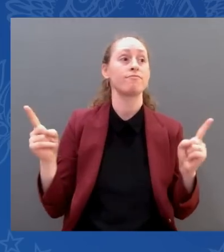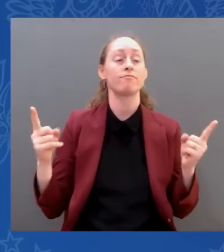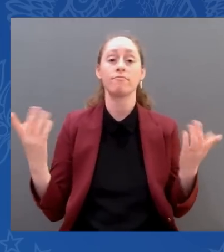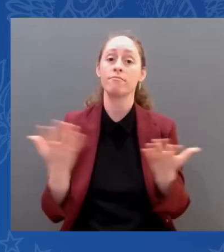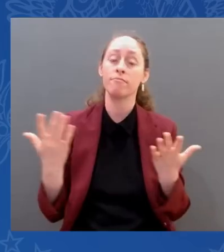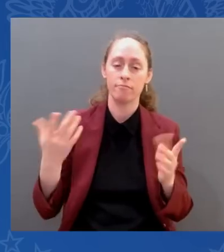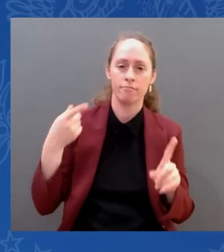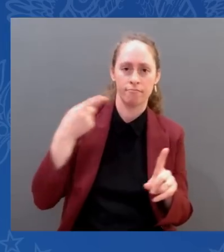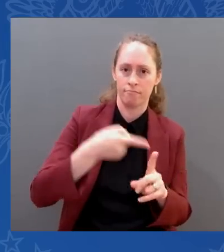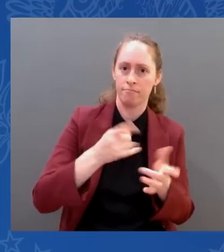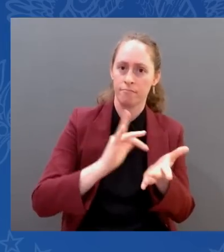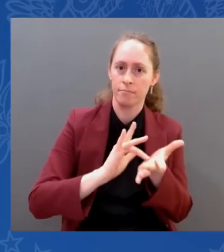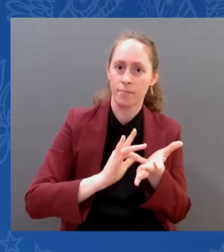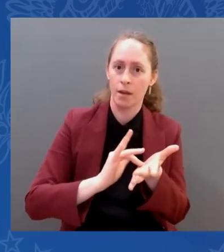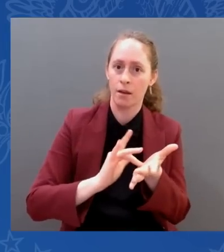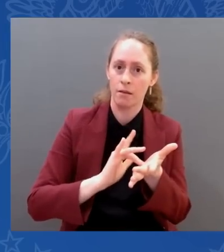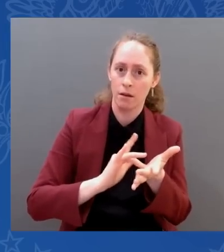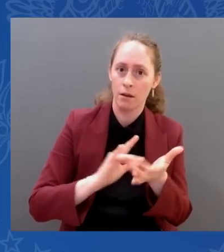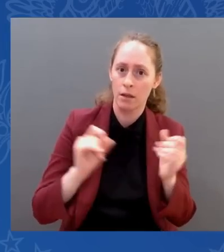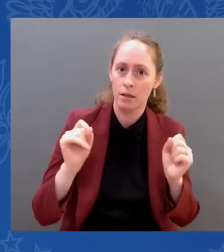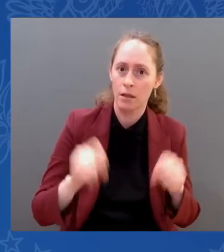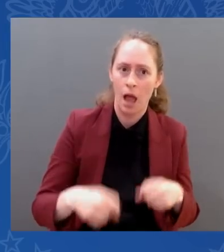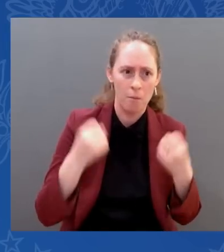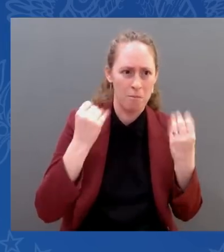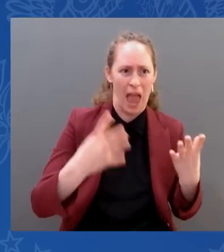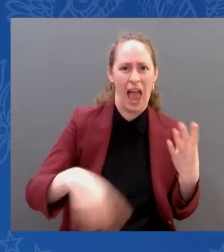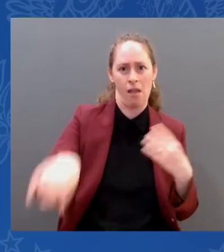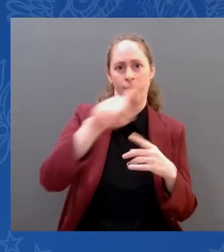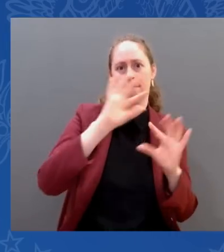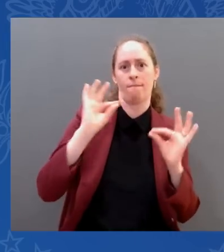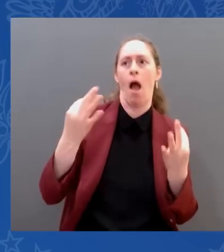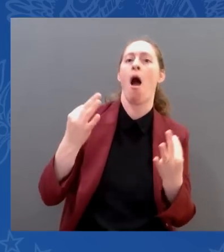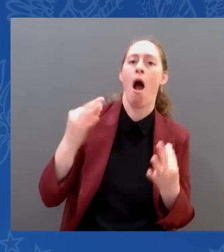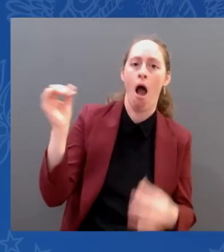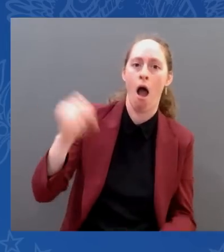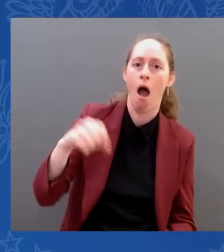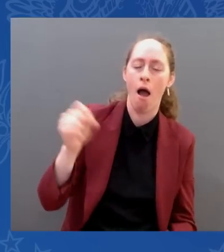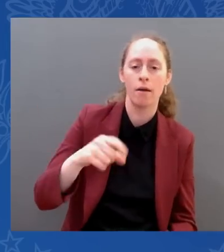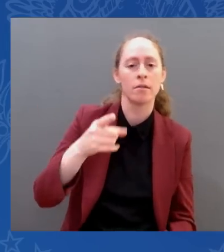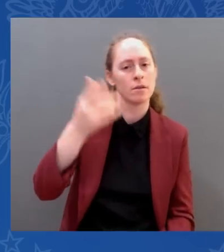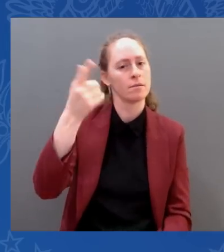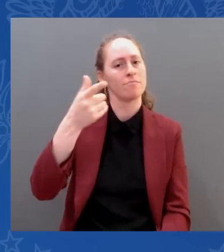Those of you who know somebody who has Type 2 diabetes and has in- -- has an insulin requirement monthly,